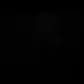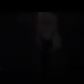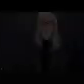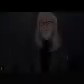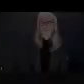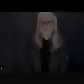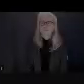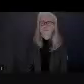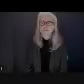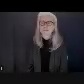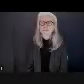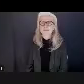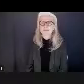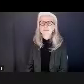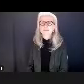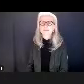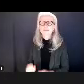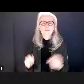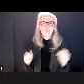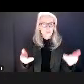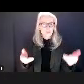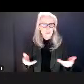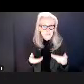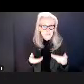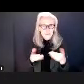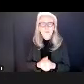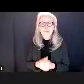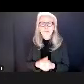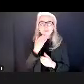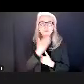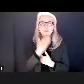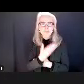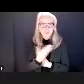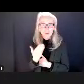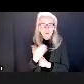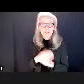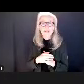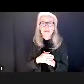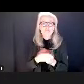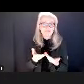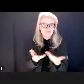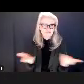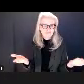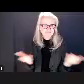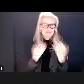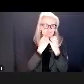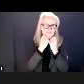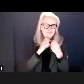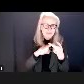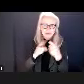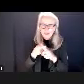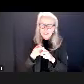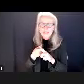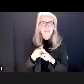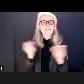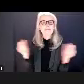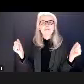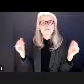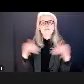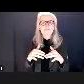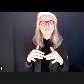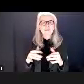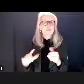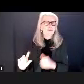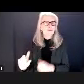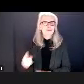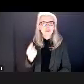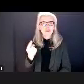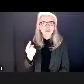Wednesday. Welcome. Good morning friends. Today we are gathered for the very first Disability Without